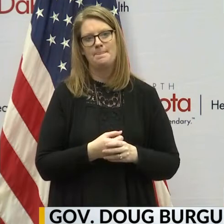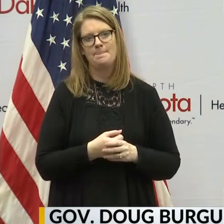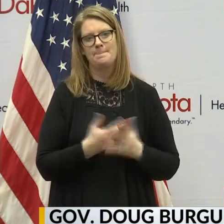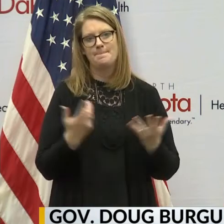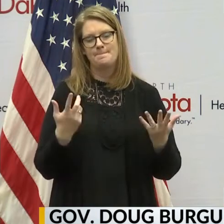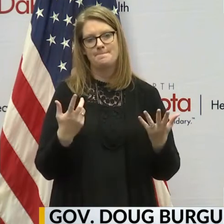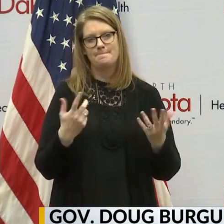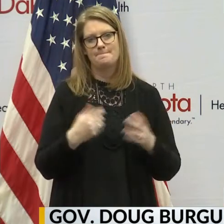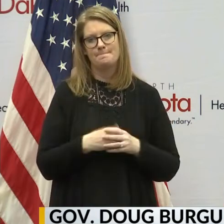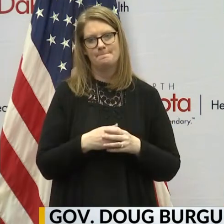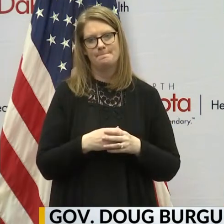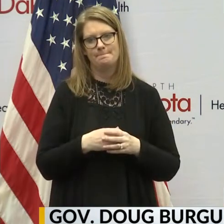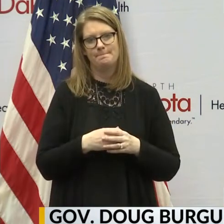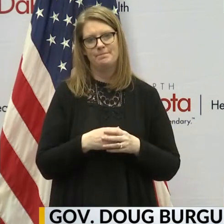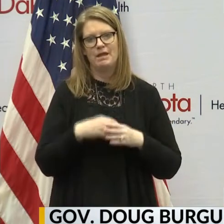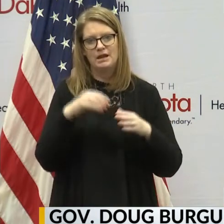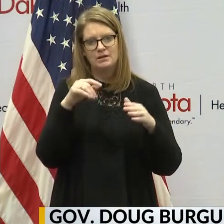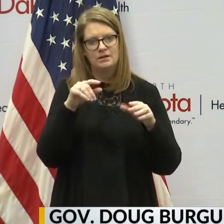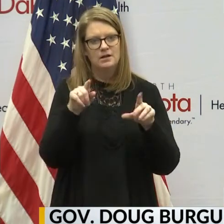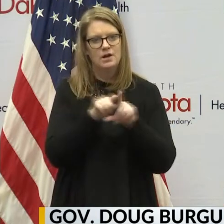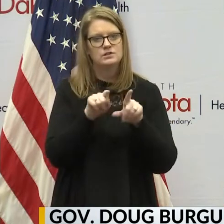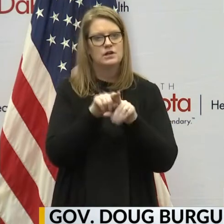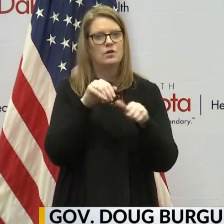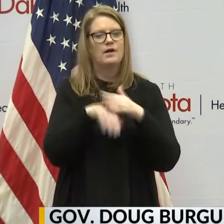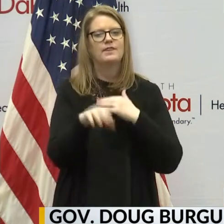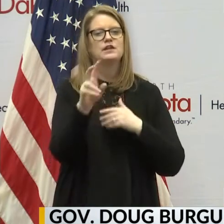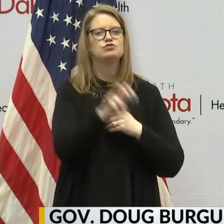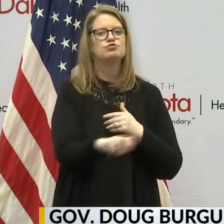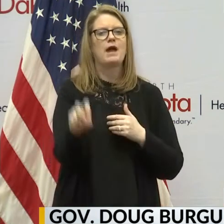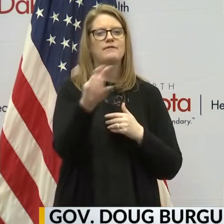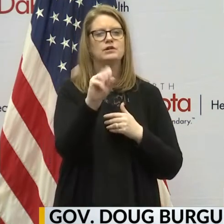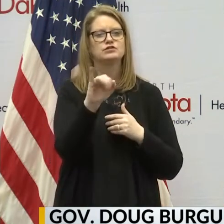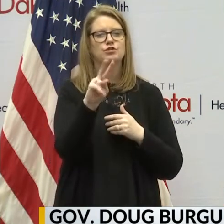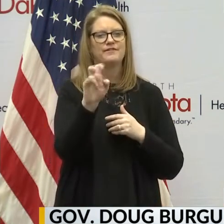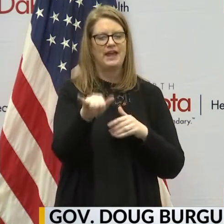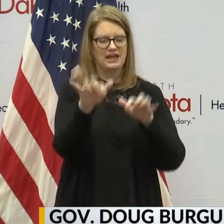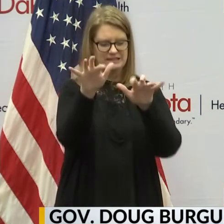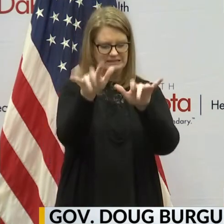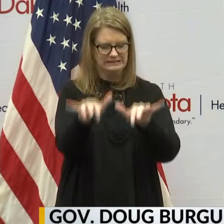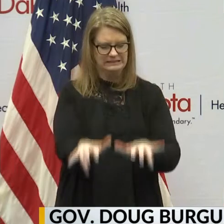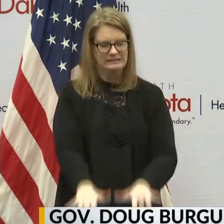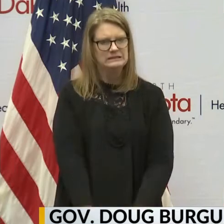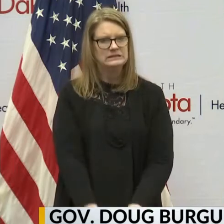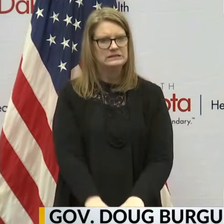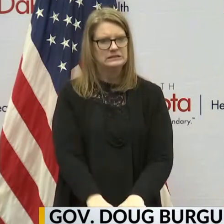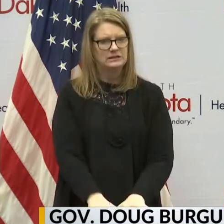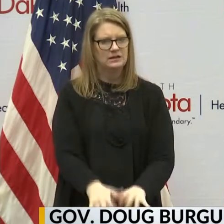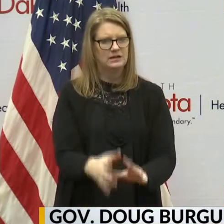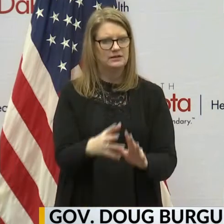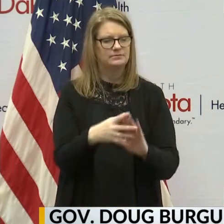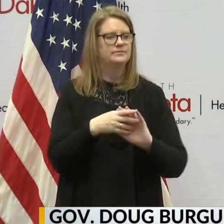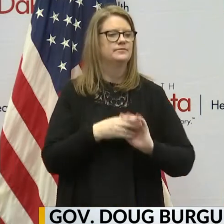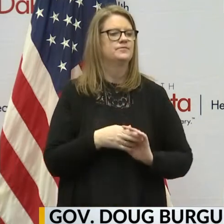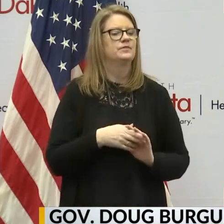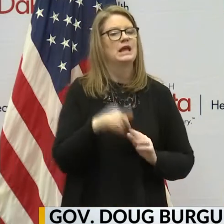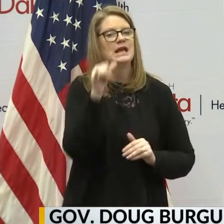RETURNING TRAVELERS TO NORTH DAKOTA REQUESTING TO SELF ISOLATE AND ALSO, TO GO ON THE